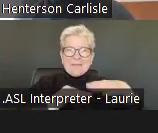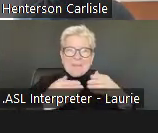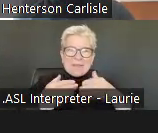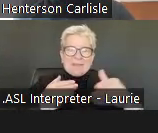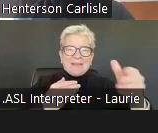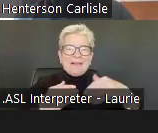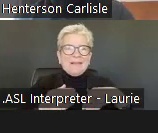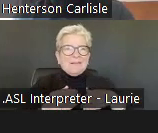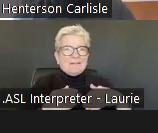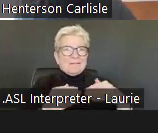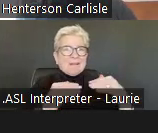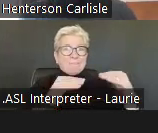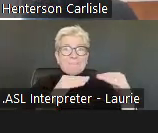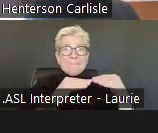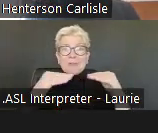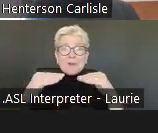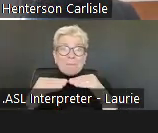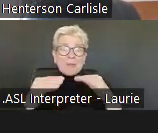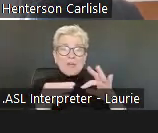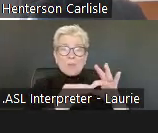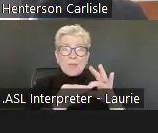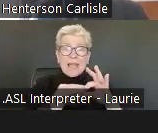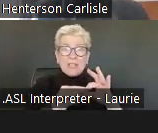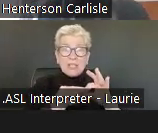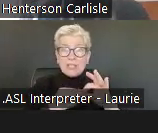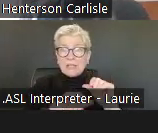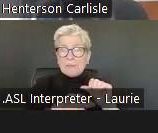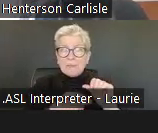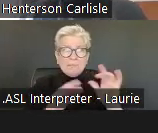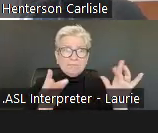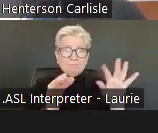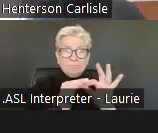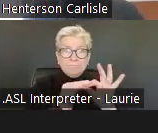are those are there other opportunities for students to be on campus or to get